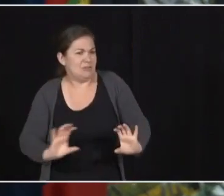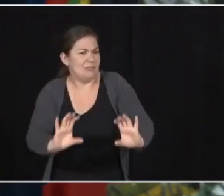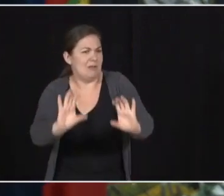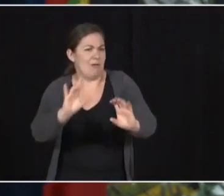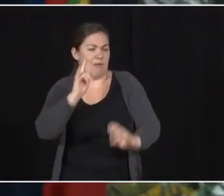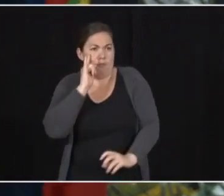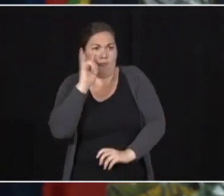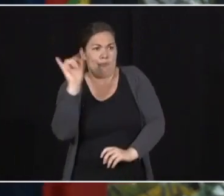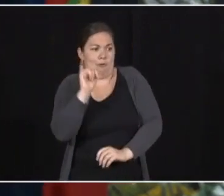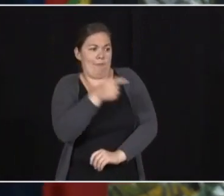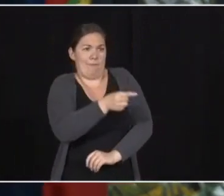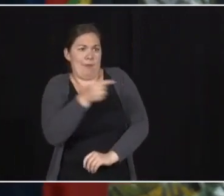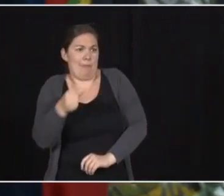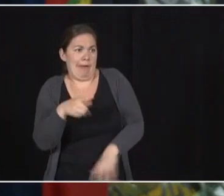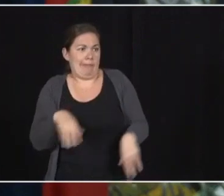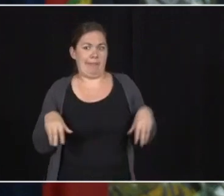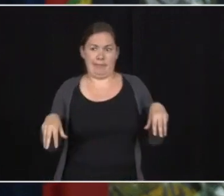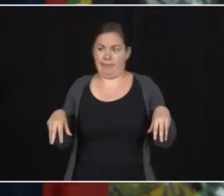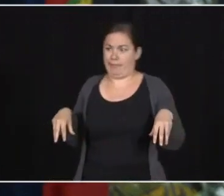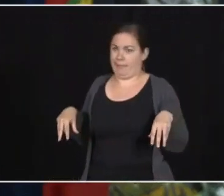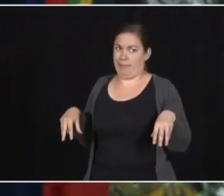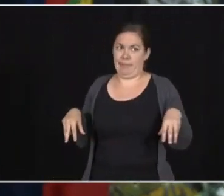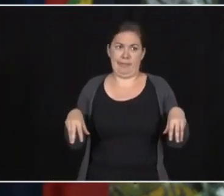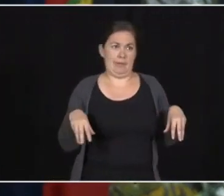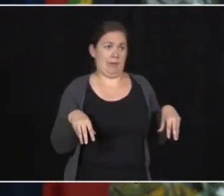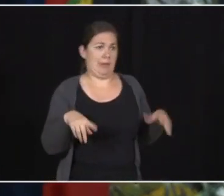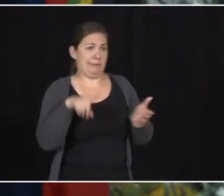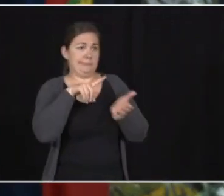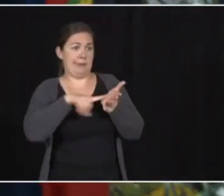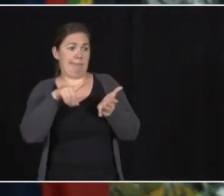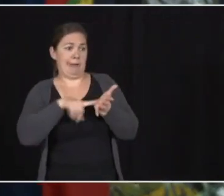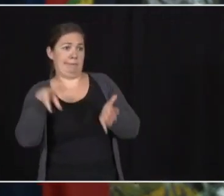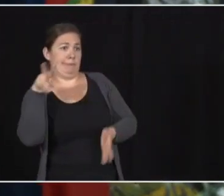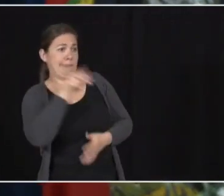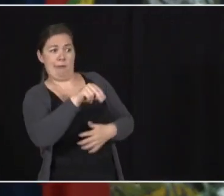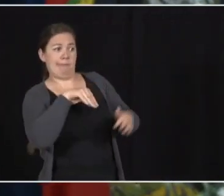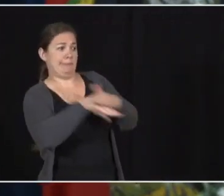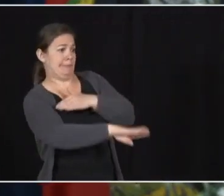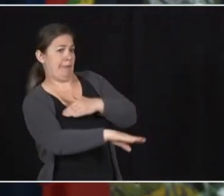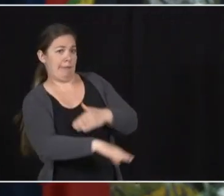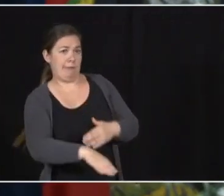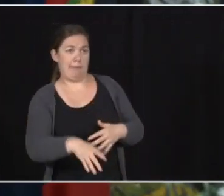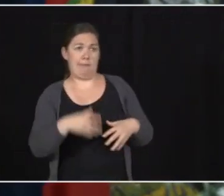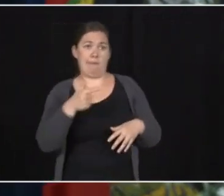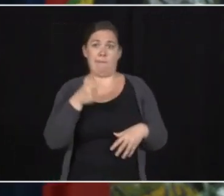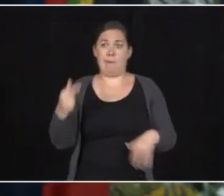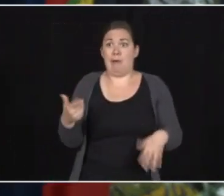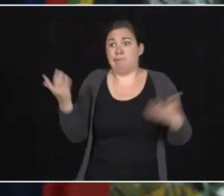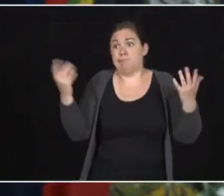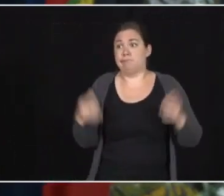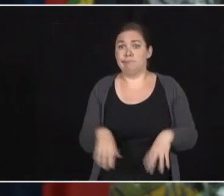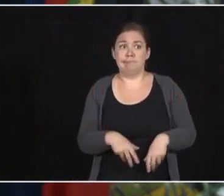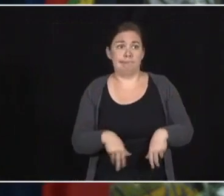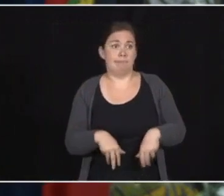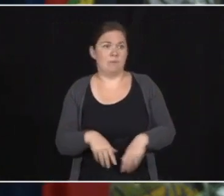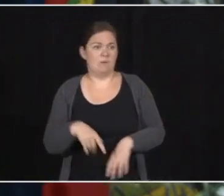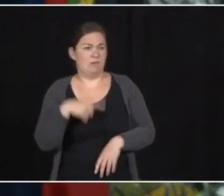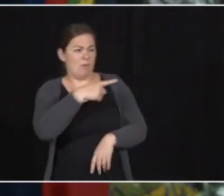why the province didn't take action? It sounds as if it felt paralyzed by the refusal of these inspectors to go into the homes. You are the premier of this province. Why are you not able to intervene?